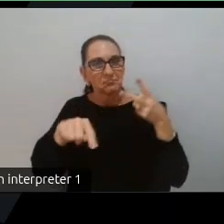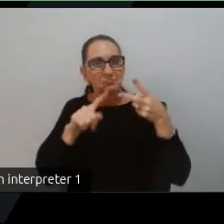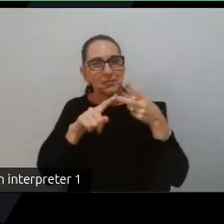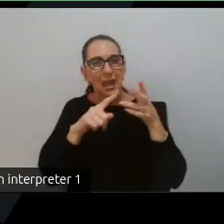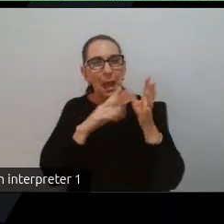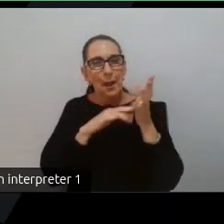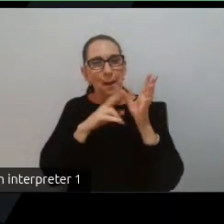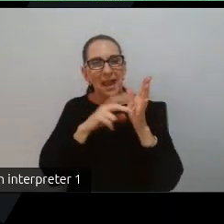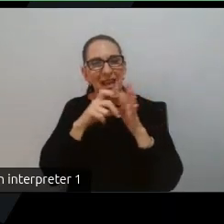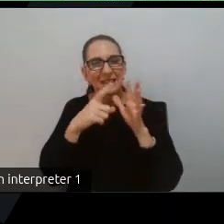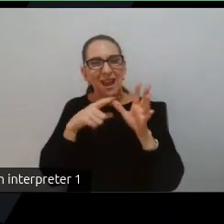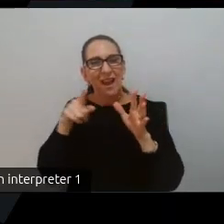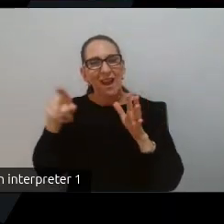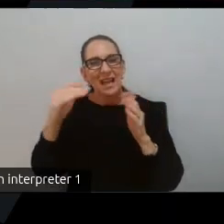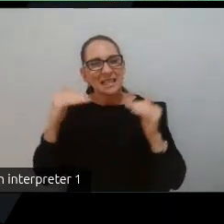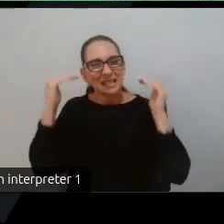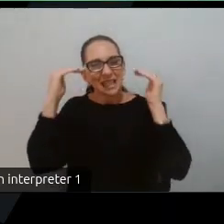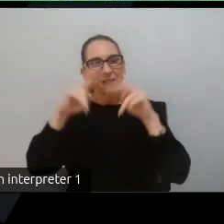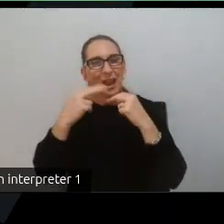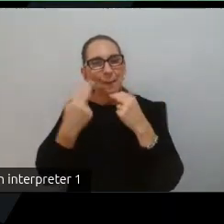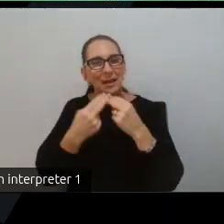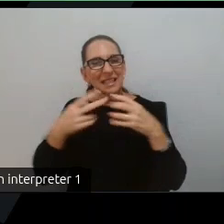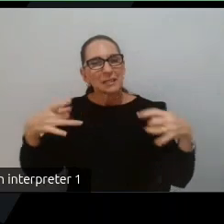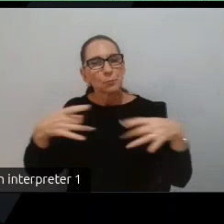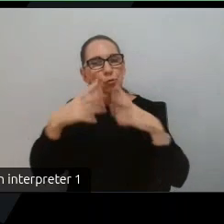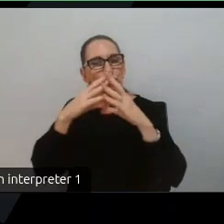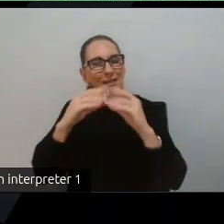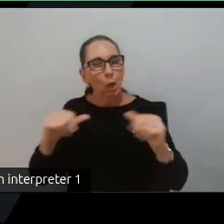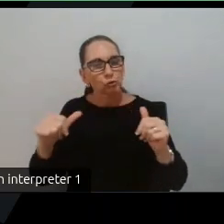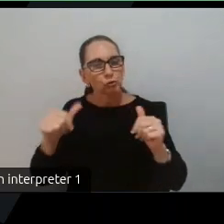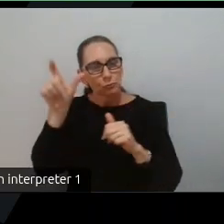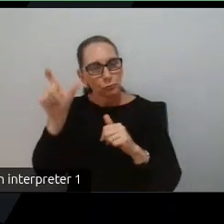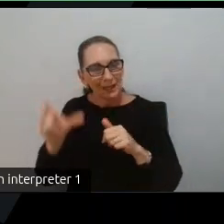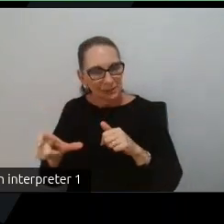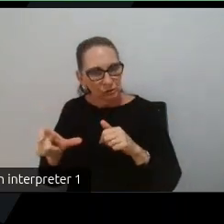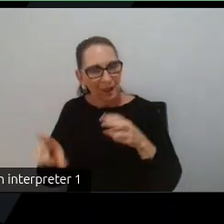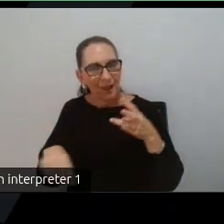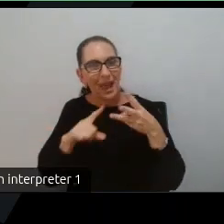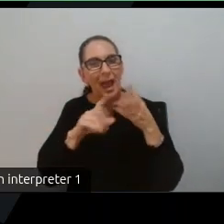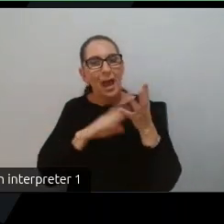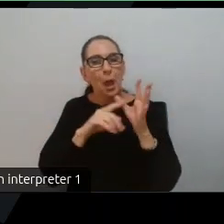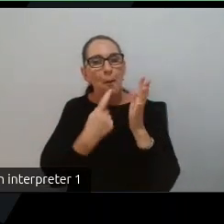resolution practitioner, and Maree our referral pathways officer. So, thank you so much for